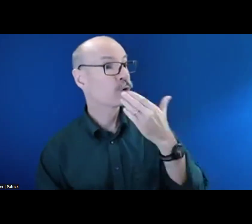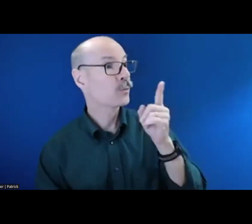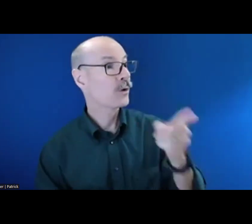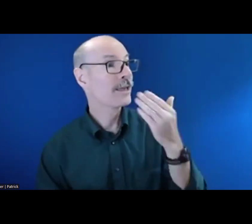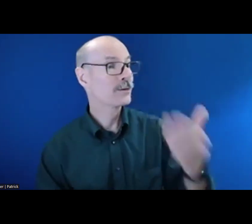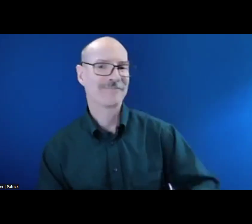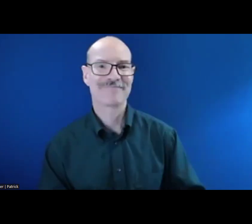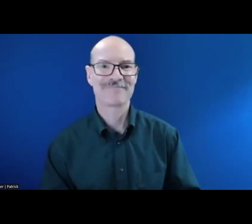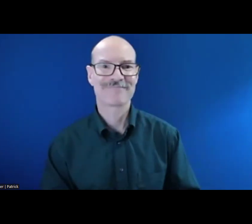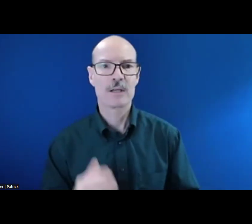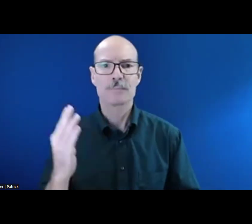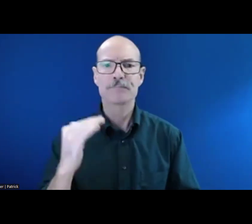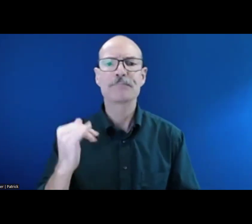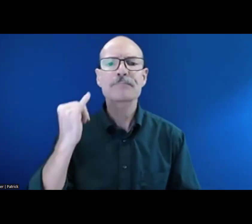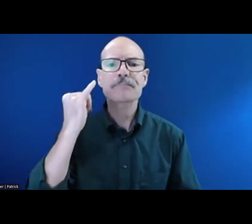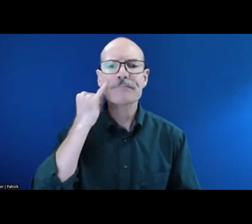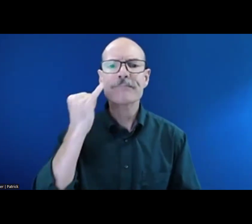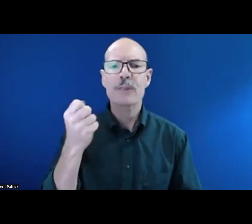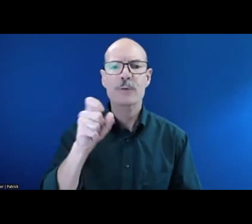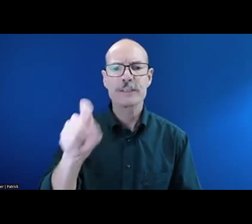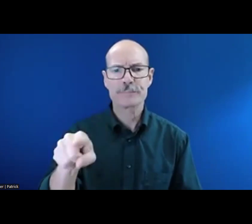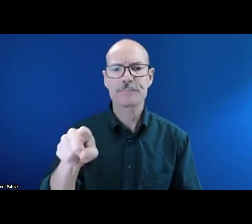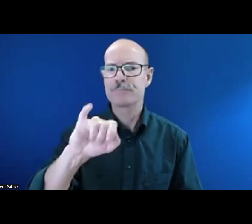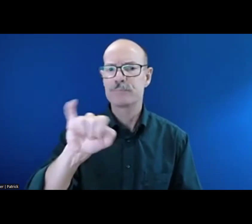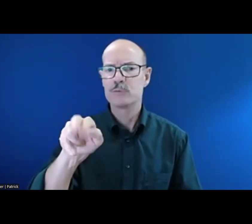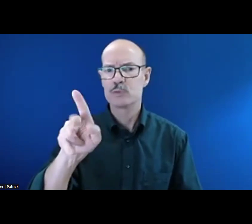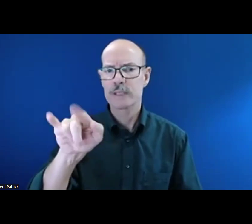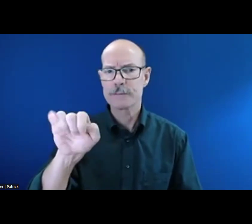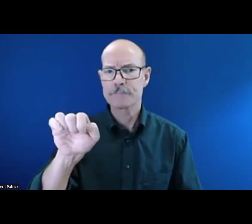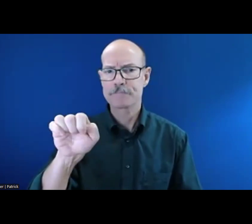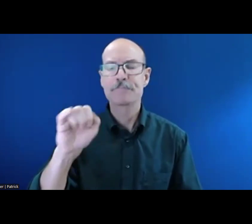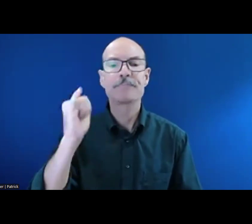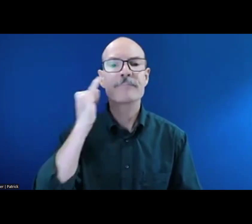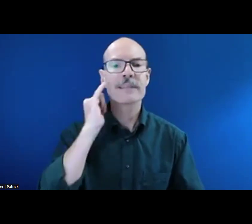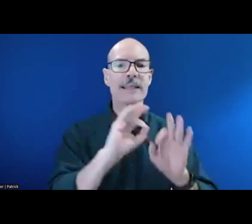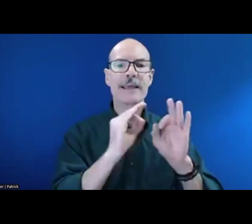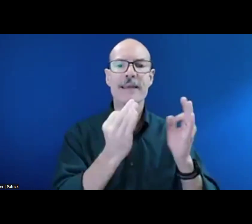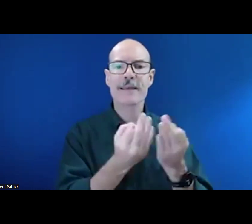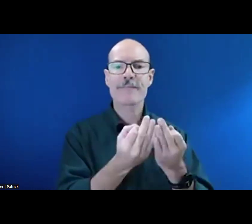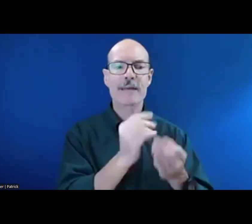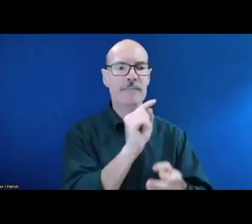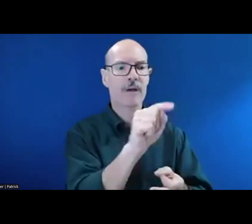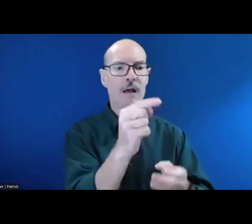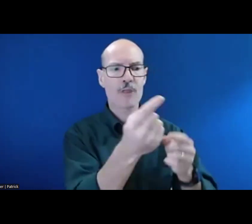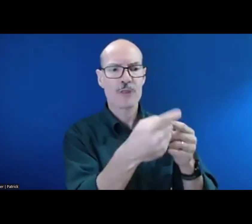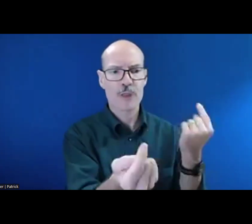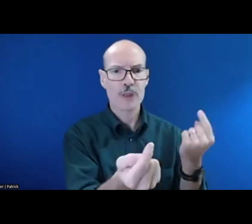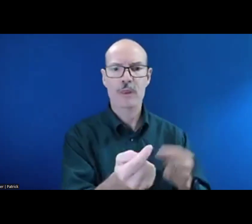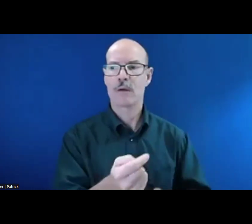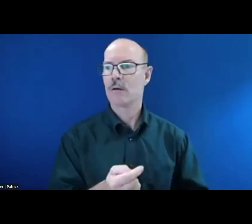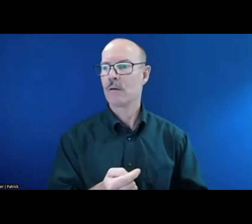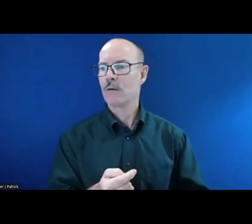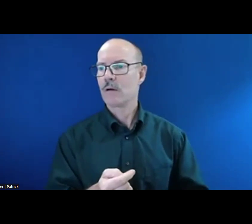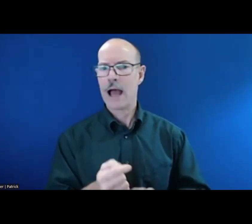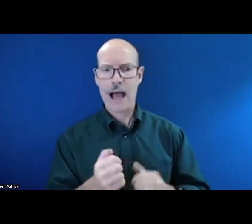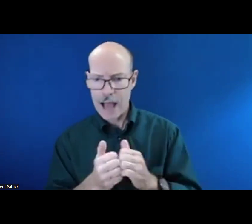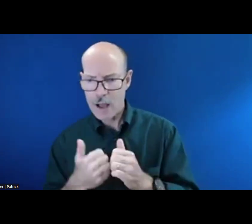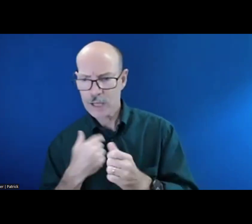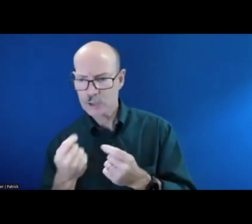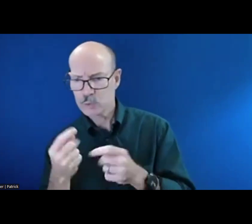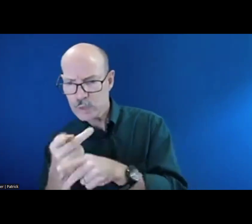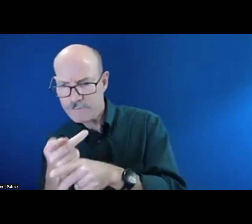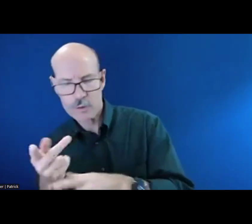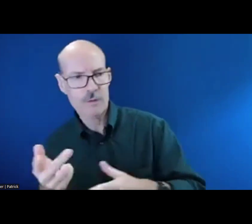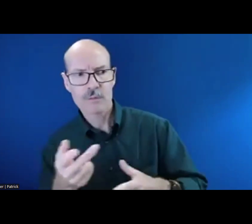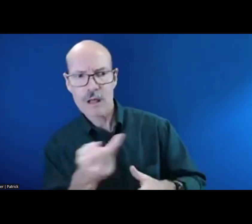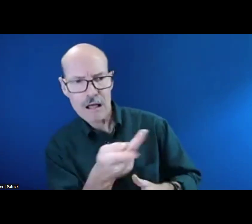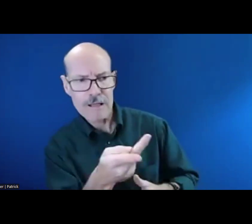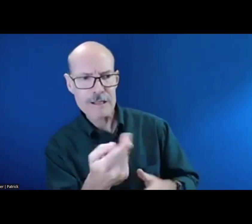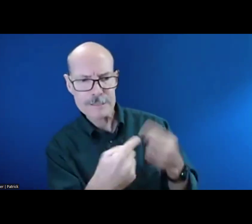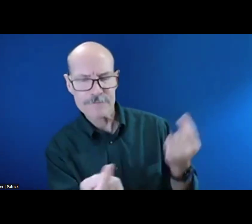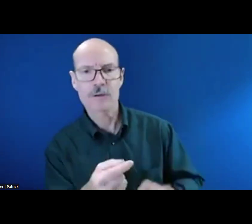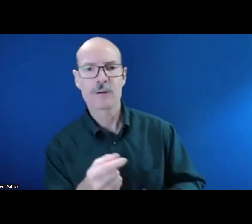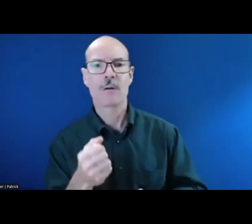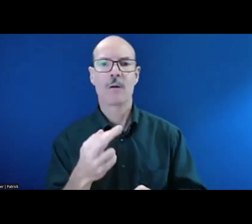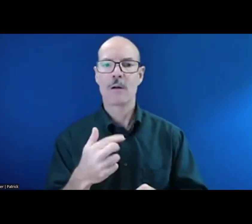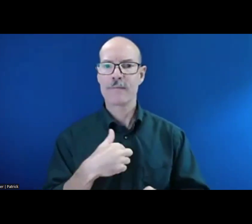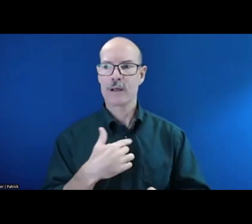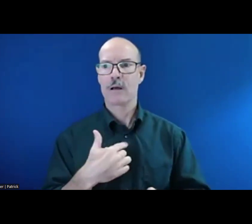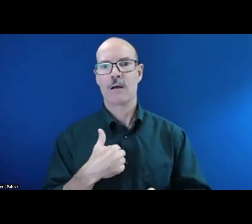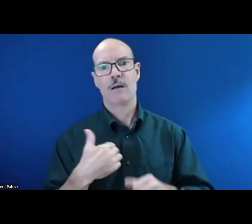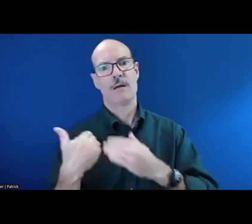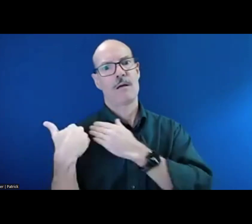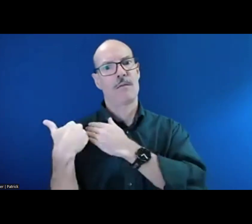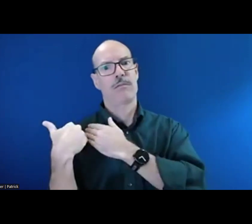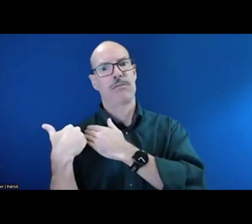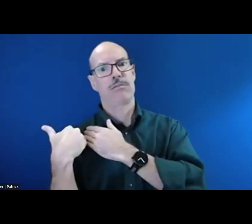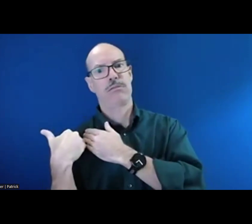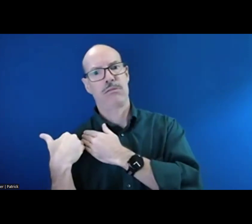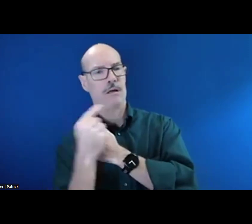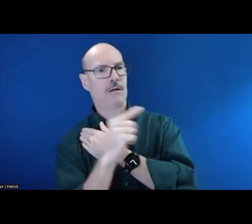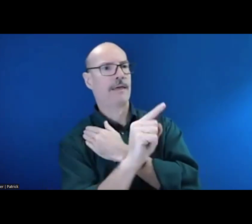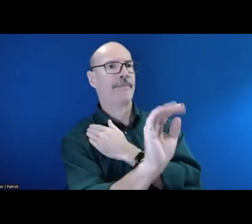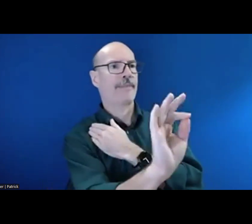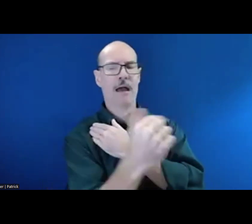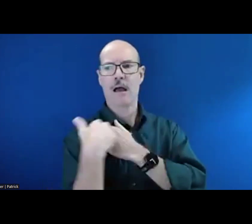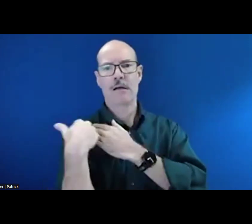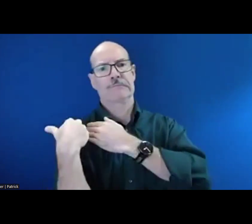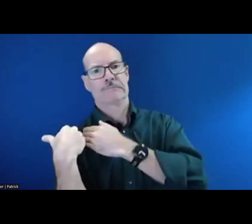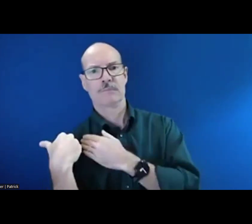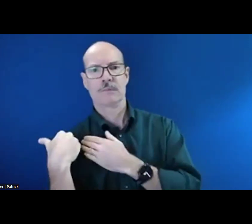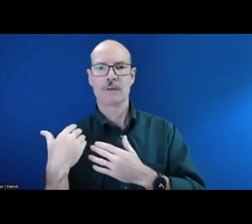So when family members disagree about care decisions or one person feels like they're carrying the majority of the load, what would you say is a first practical step to get everyone on the same page in a family?